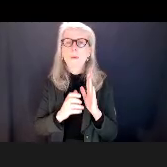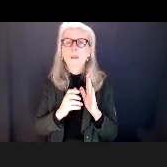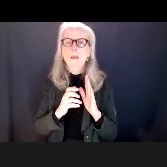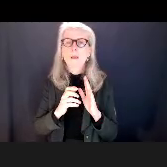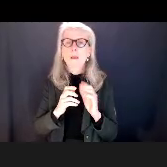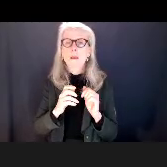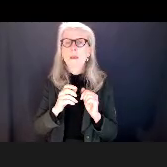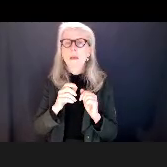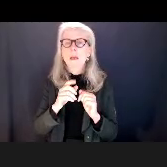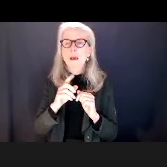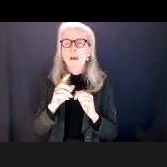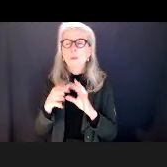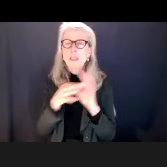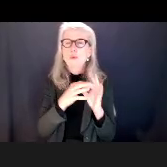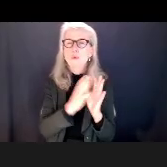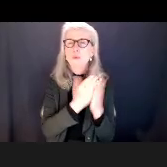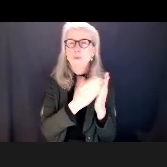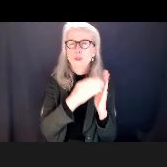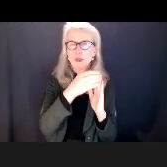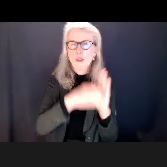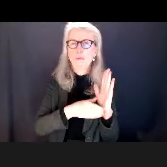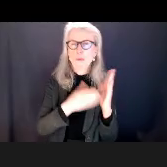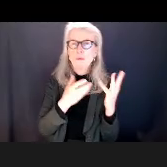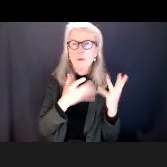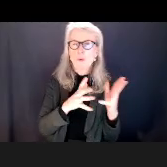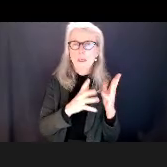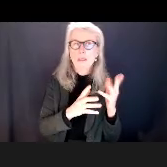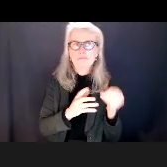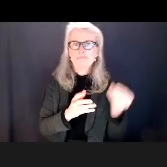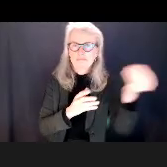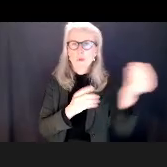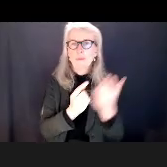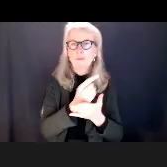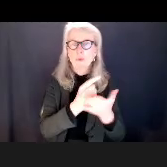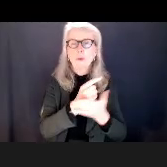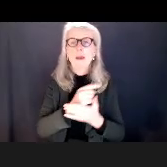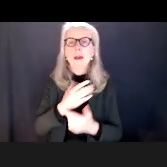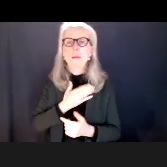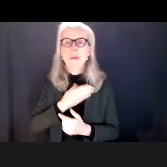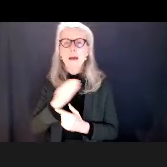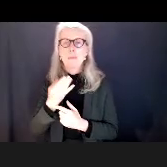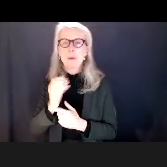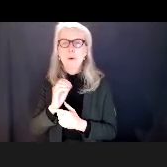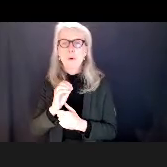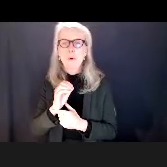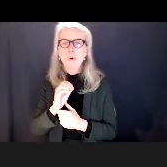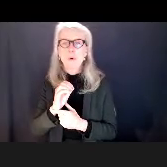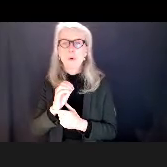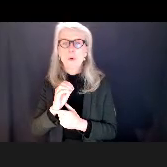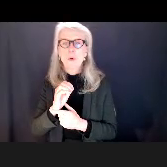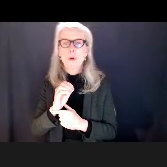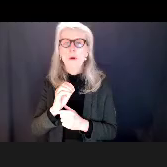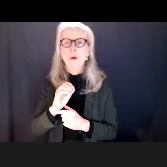currently under review. My bio is entwined with theirs, representing over 10 years of studying the